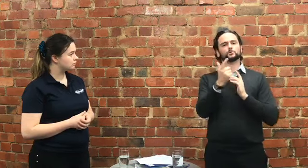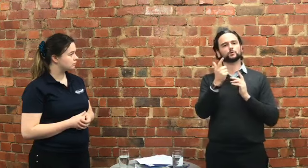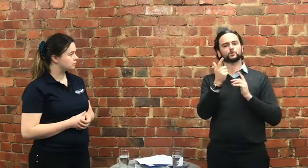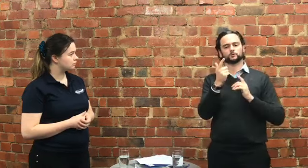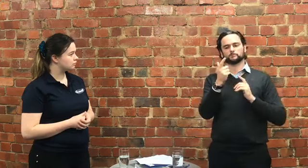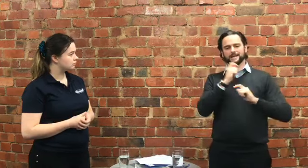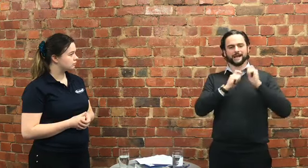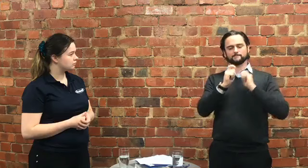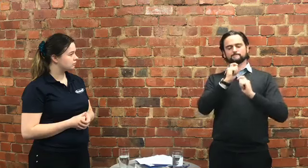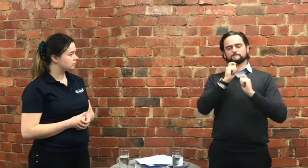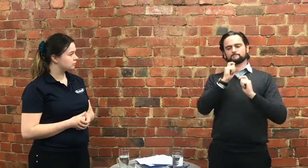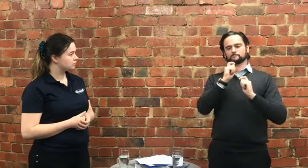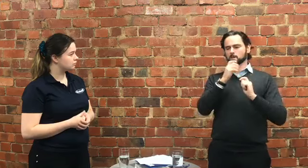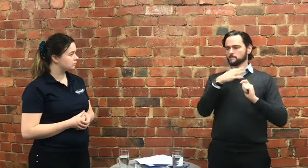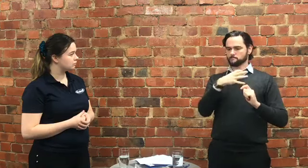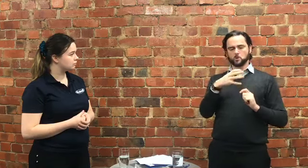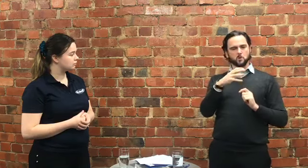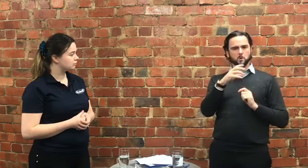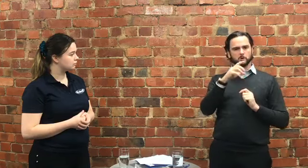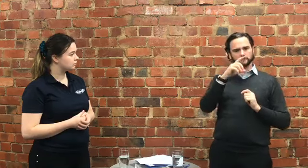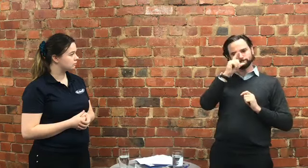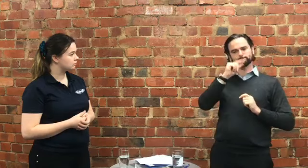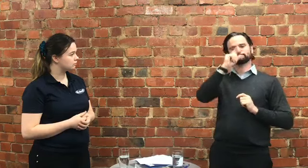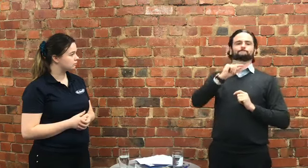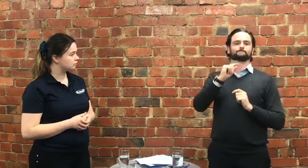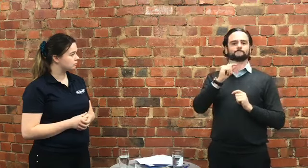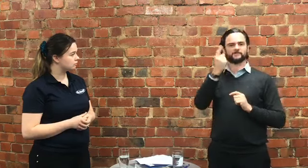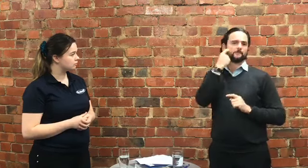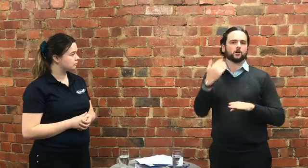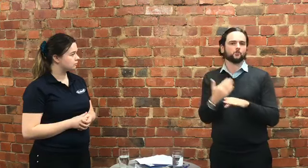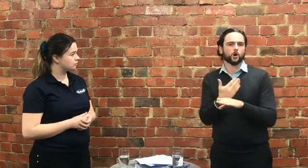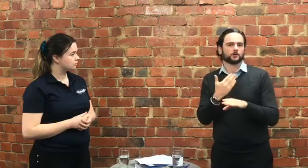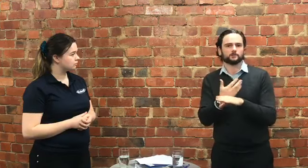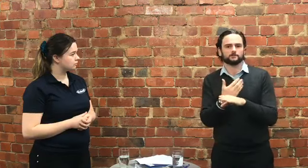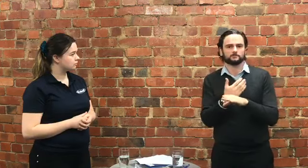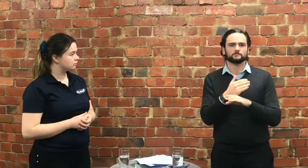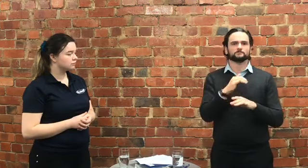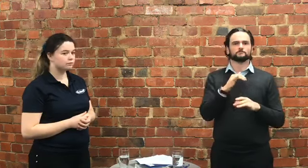to give them the skills to really achieve employment,